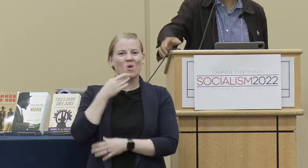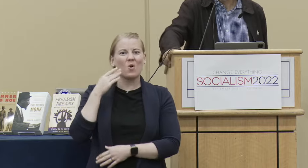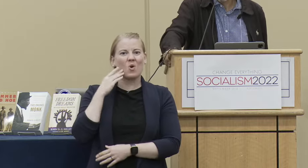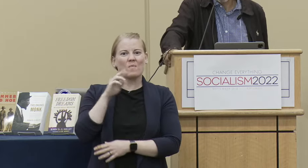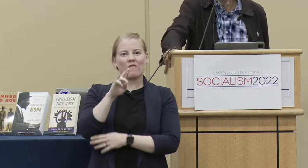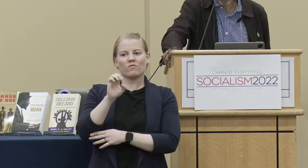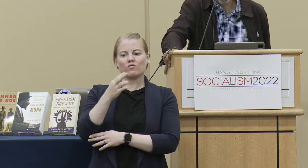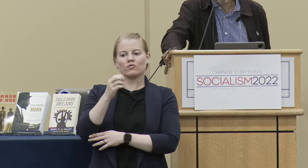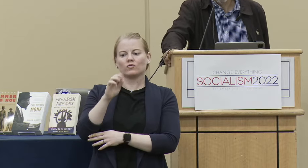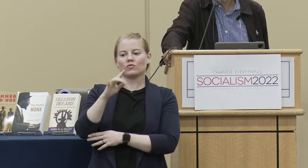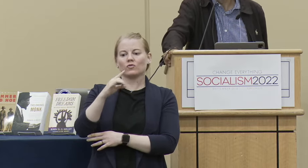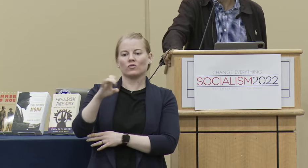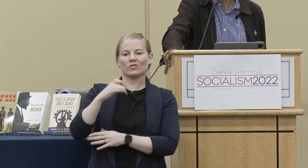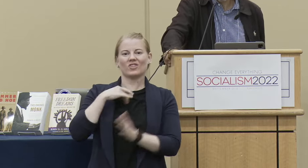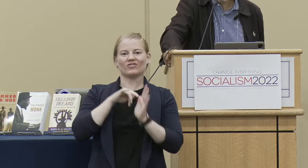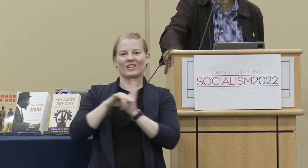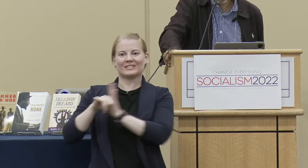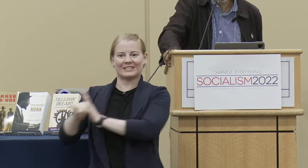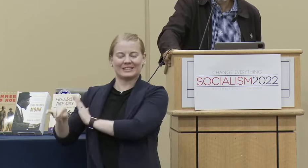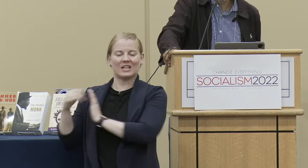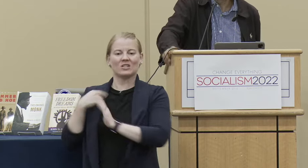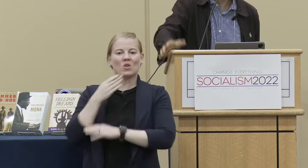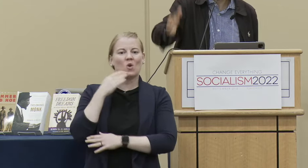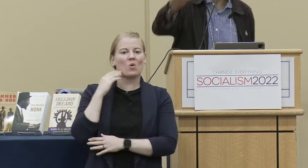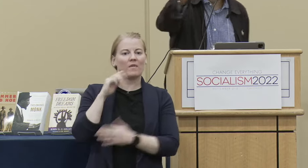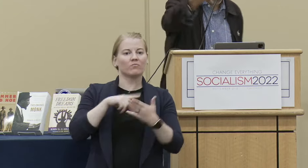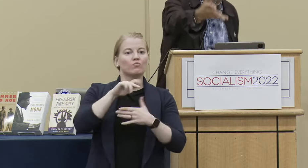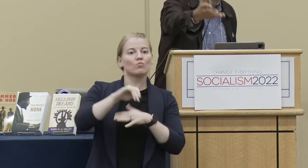. This is the home of the majority, the home of BYP100,